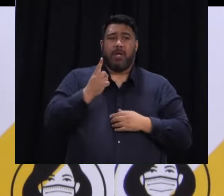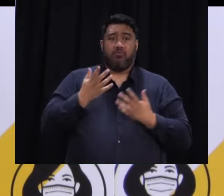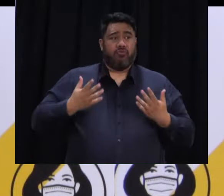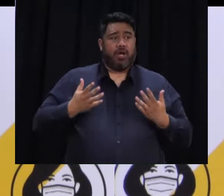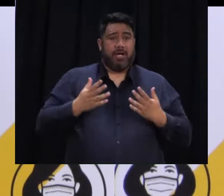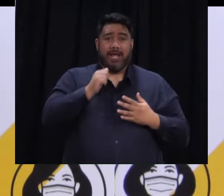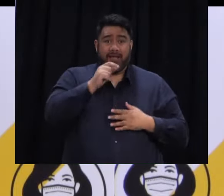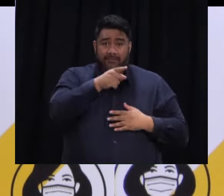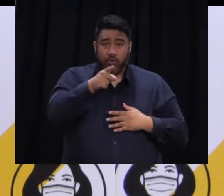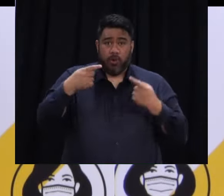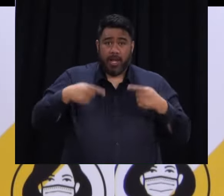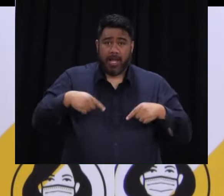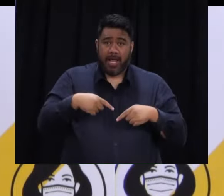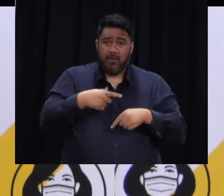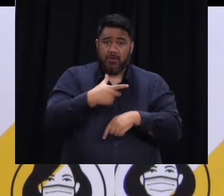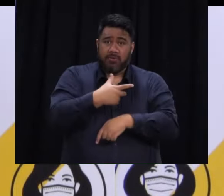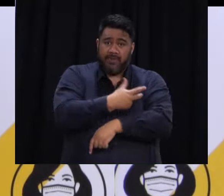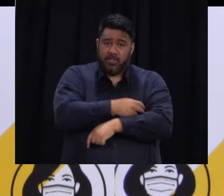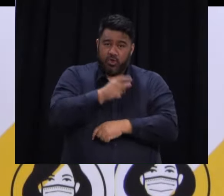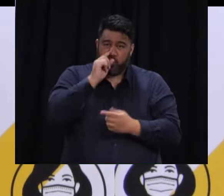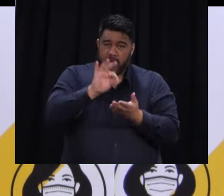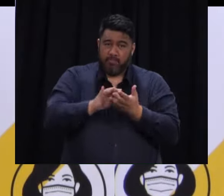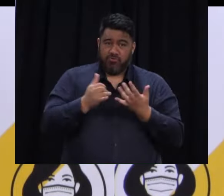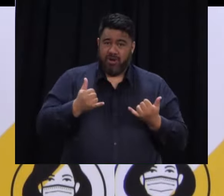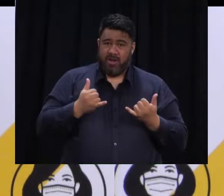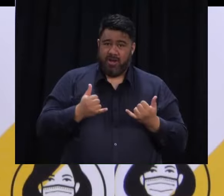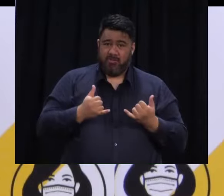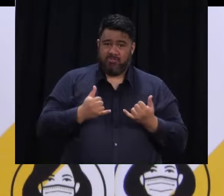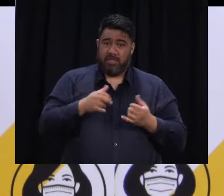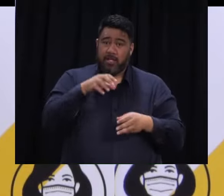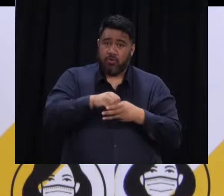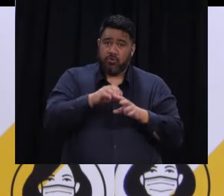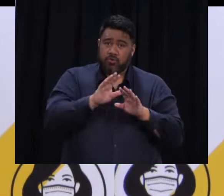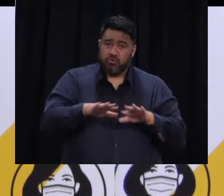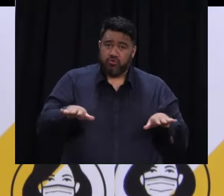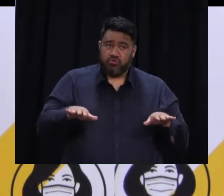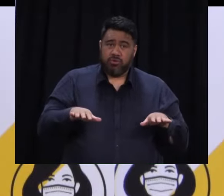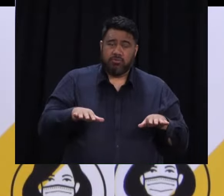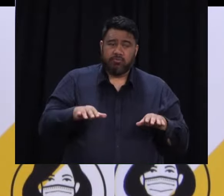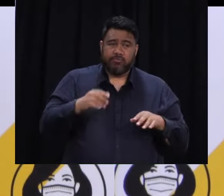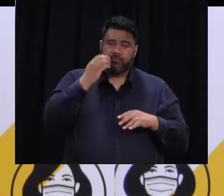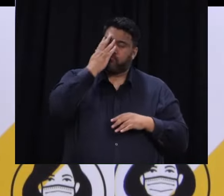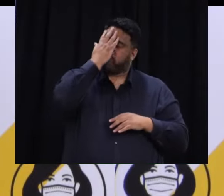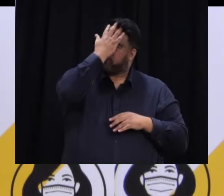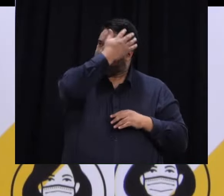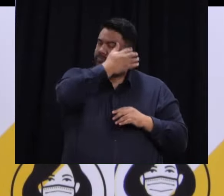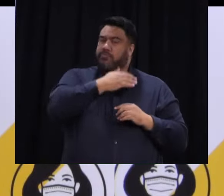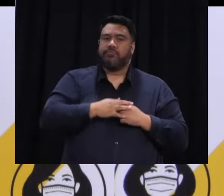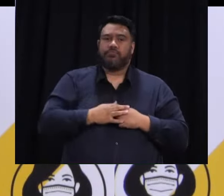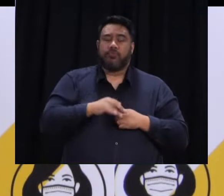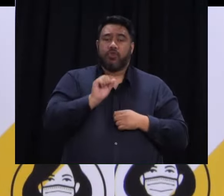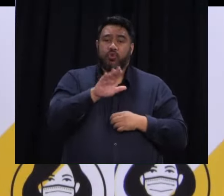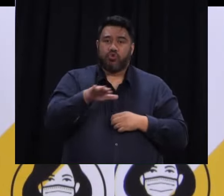the 1 September date forward. Although, of course, there is that opportunity for anyone who